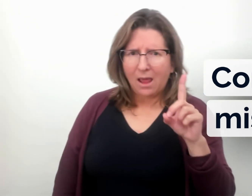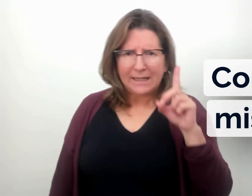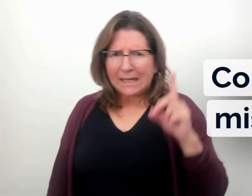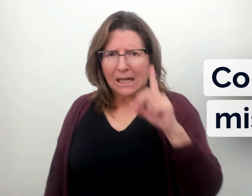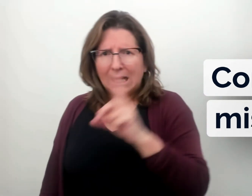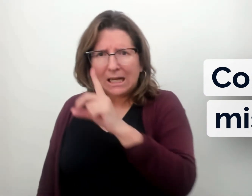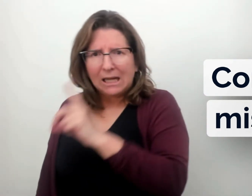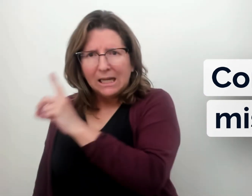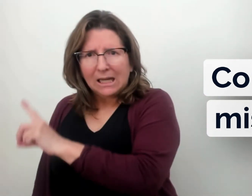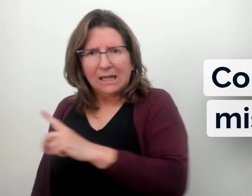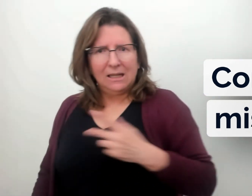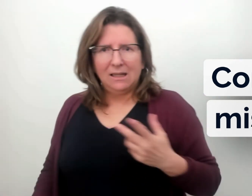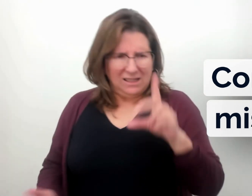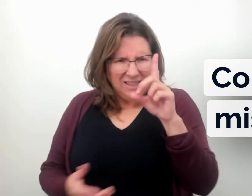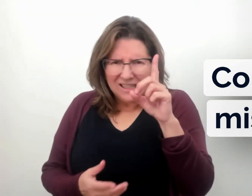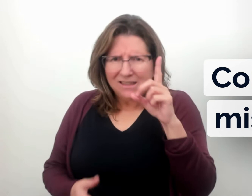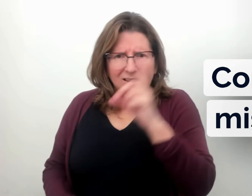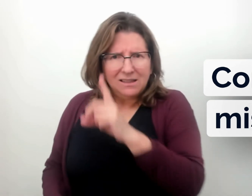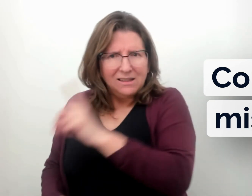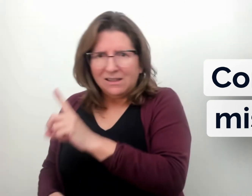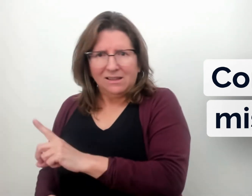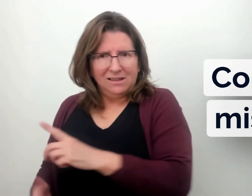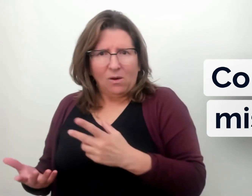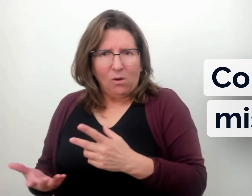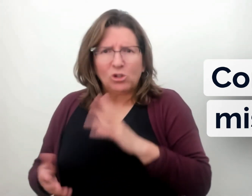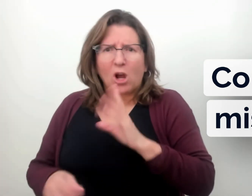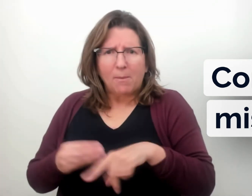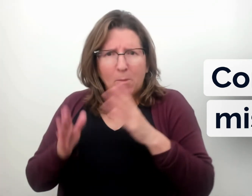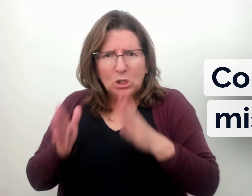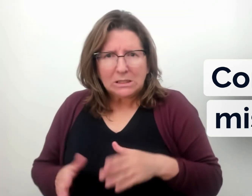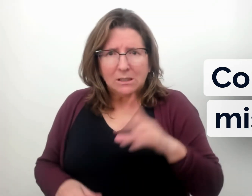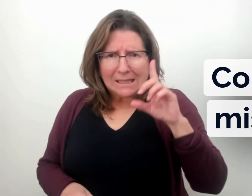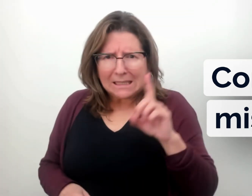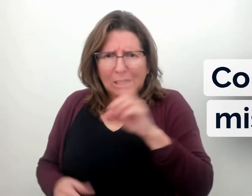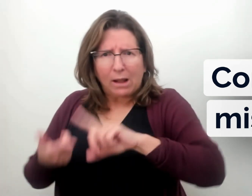You may consider handshapes '1' and 'D' pretty much the same thing but they're not!